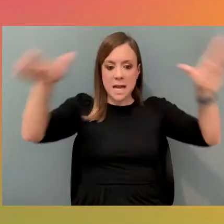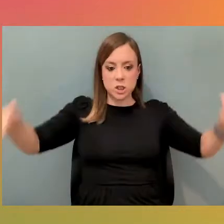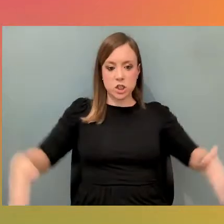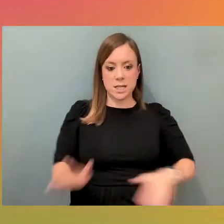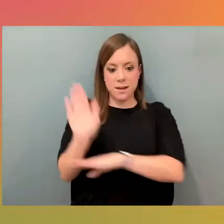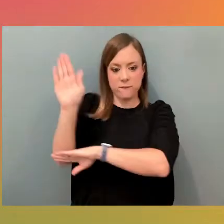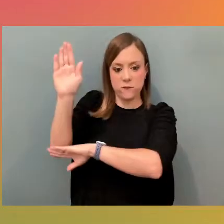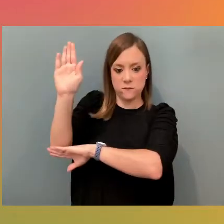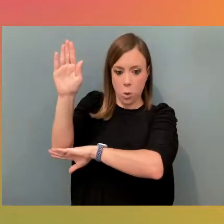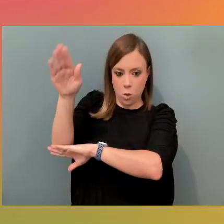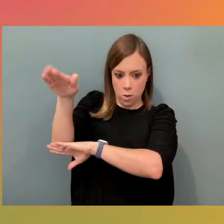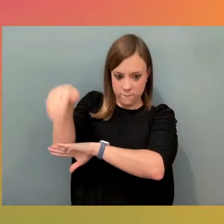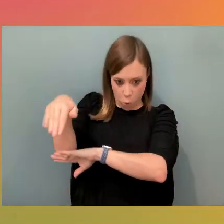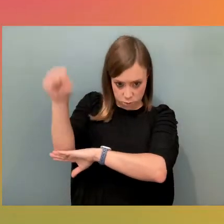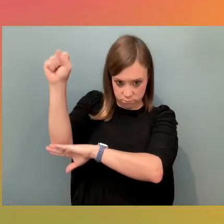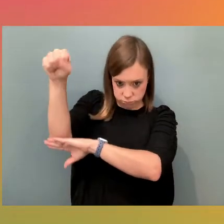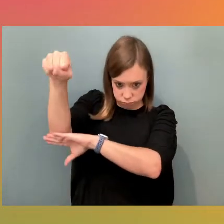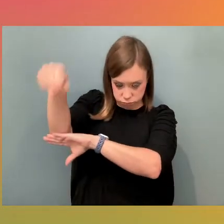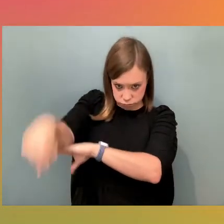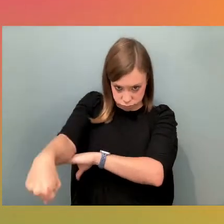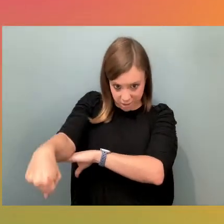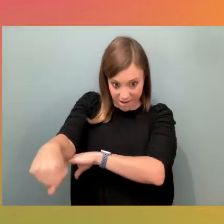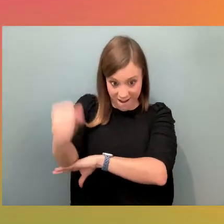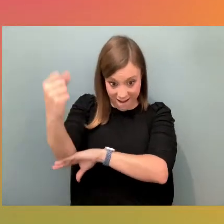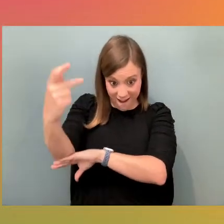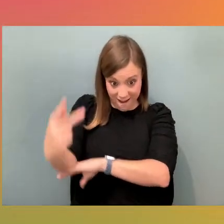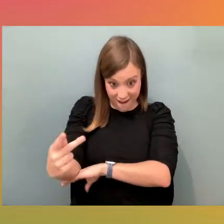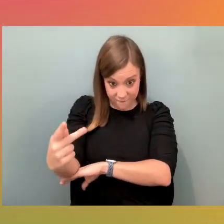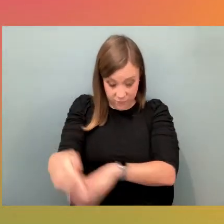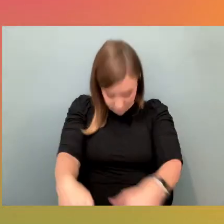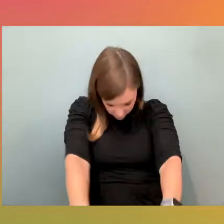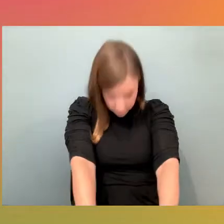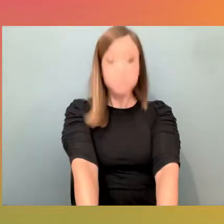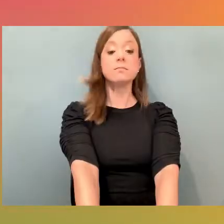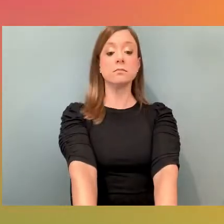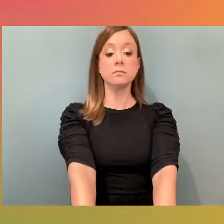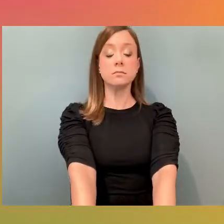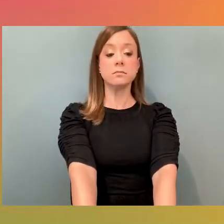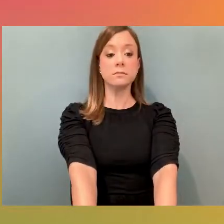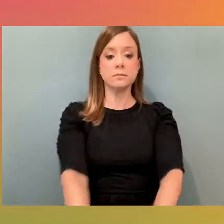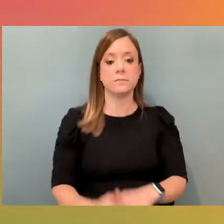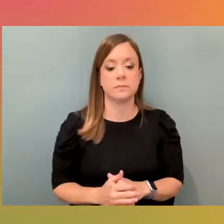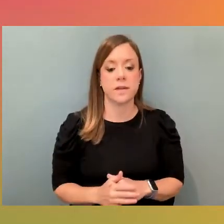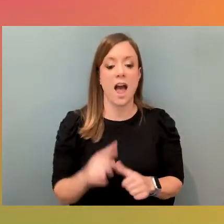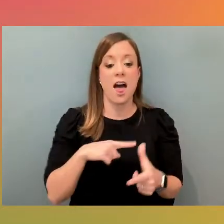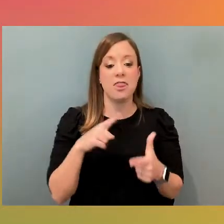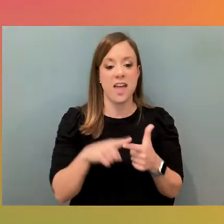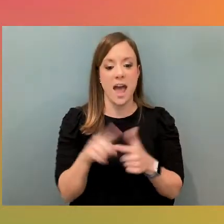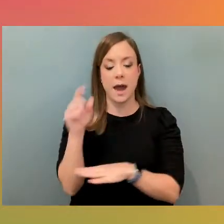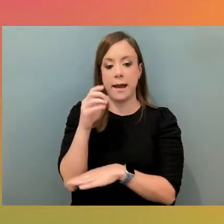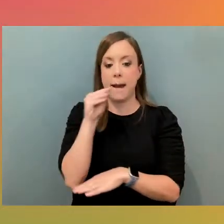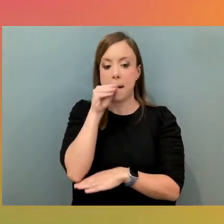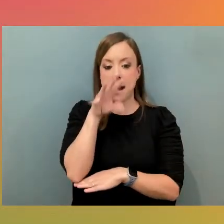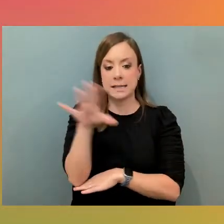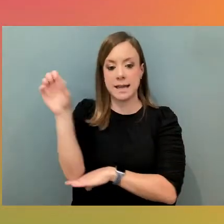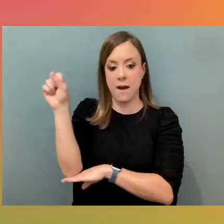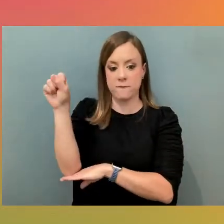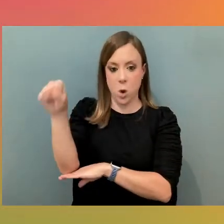AND AS YOU EXHALE, BEND YOUR KNEES FORWARD FOLD INHALE INTO